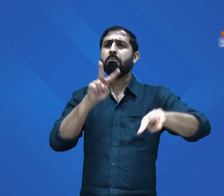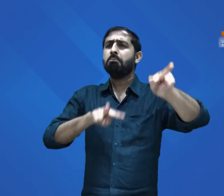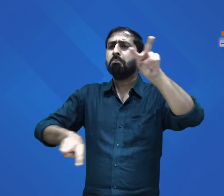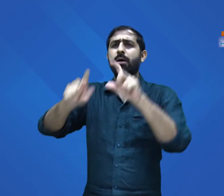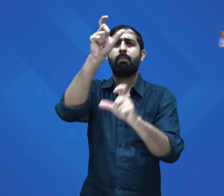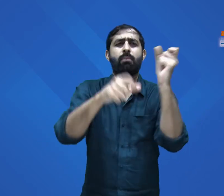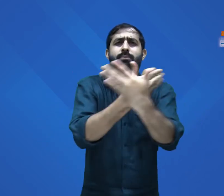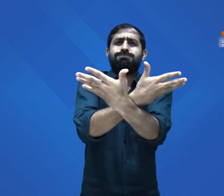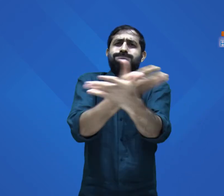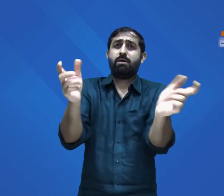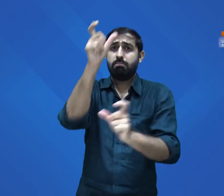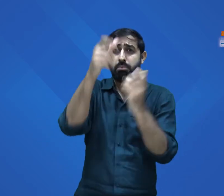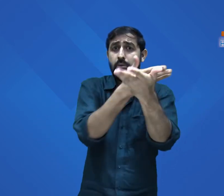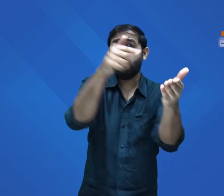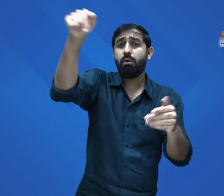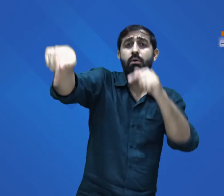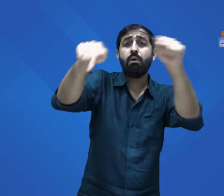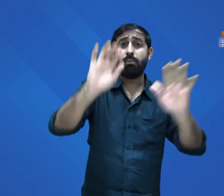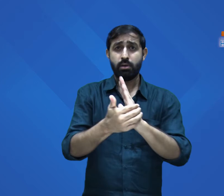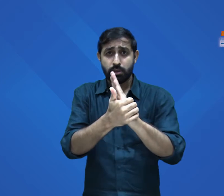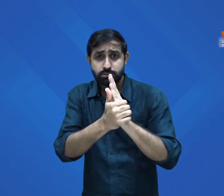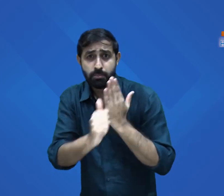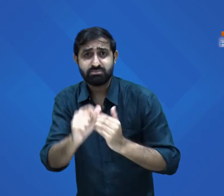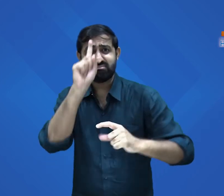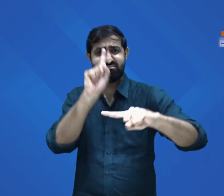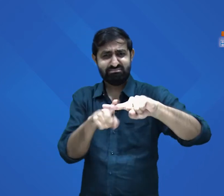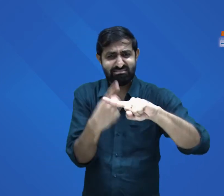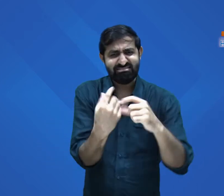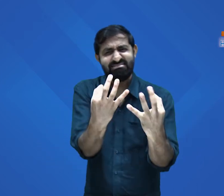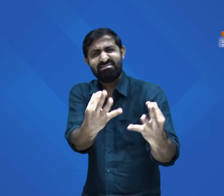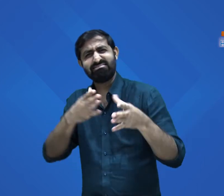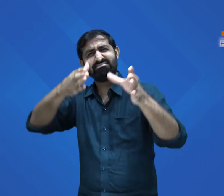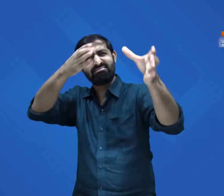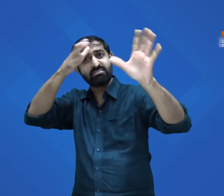There are learned and experienced individuals in our society.